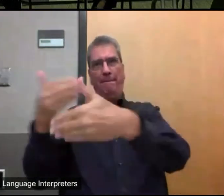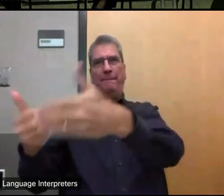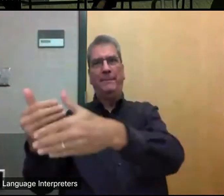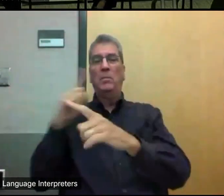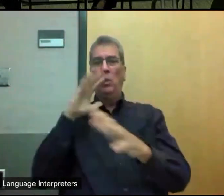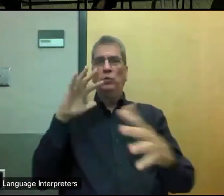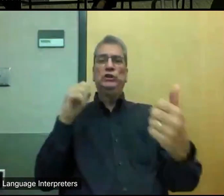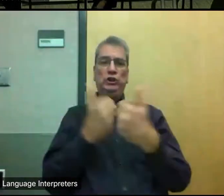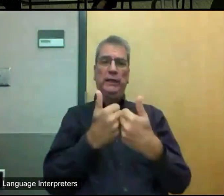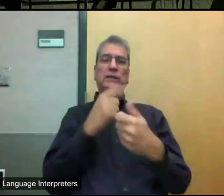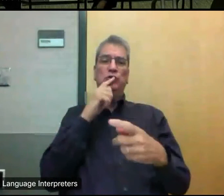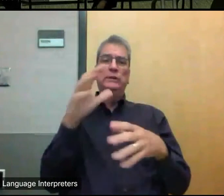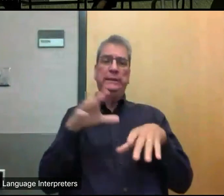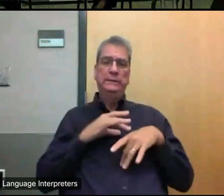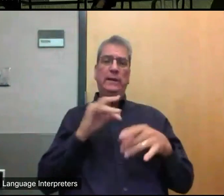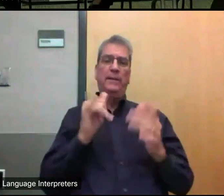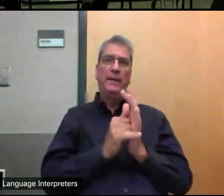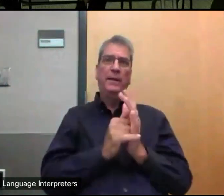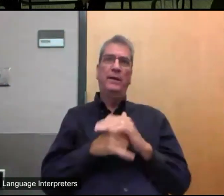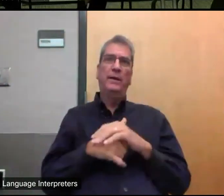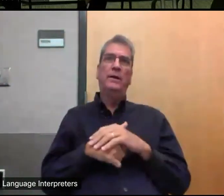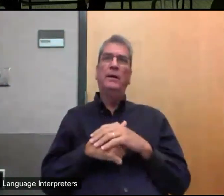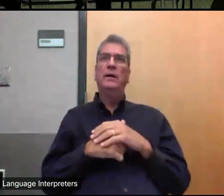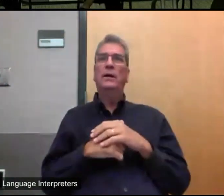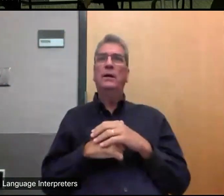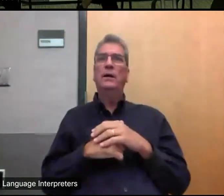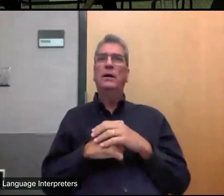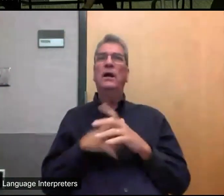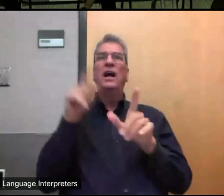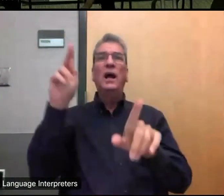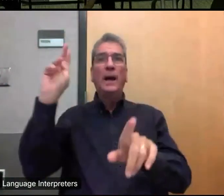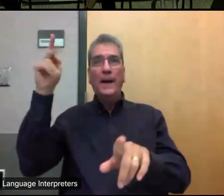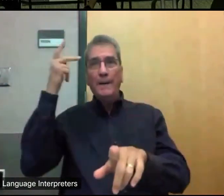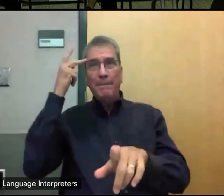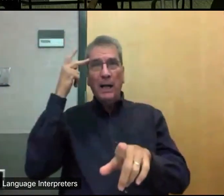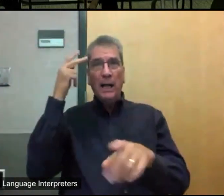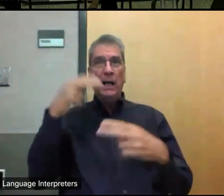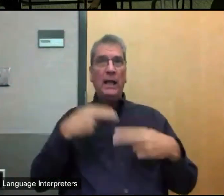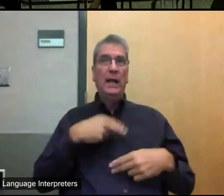to accept initially, um, in terms of politics and health com, I don't